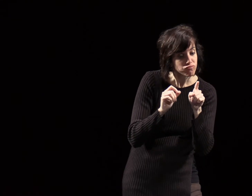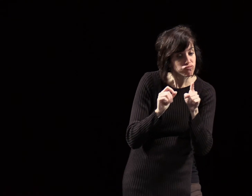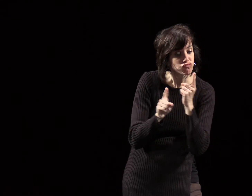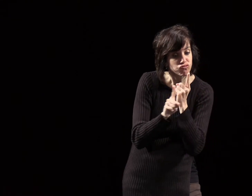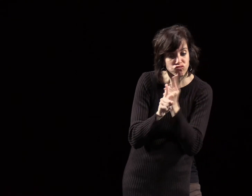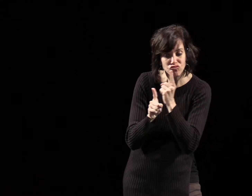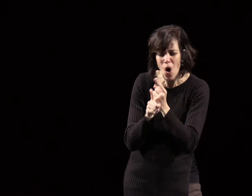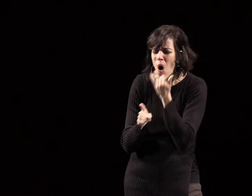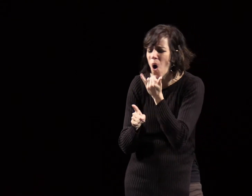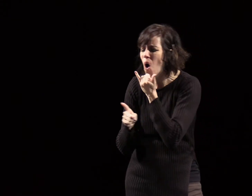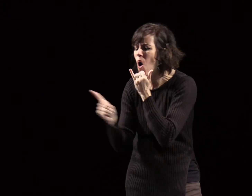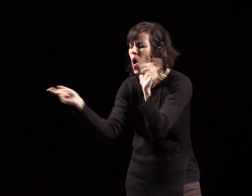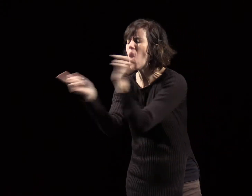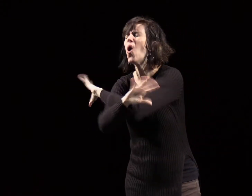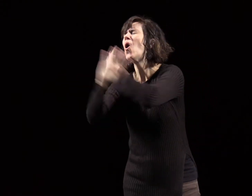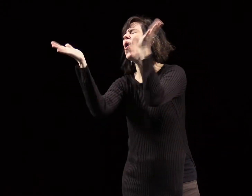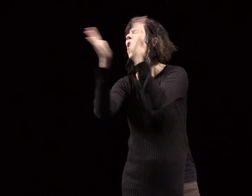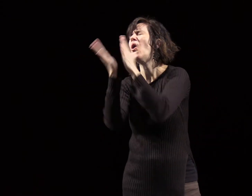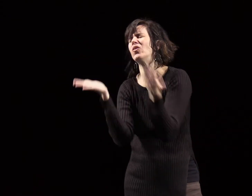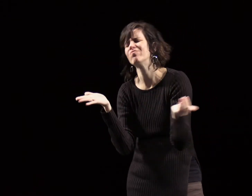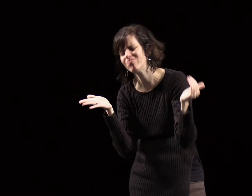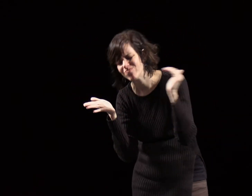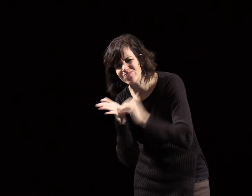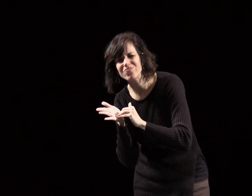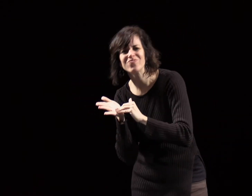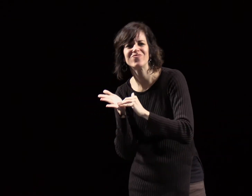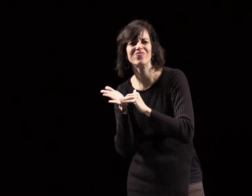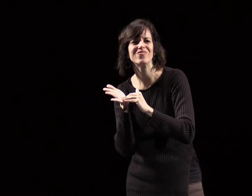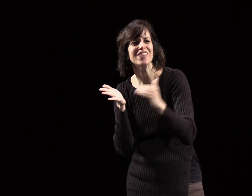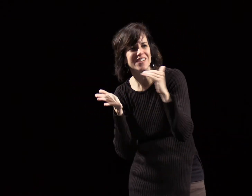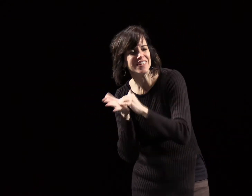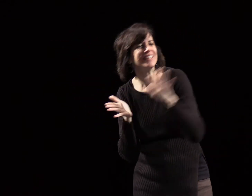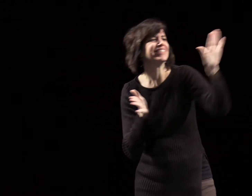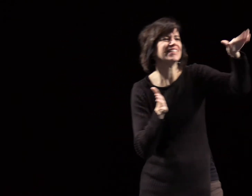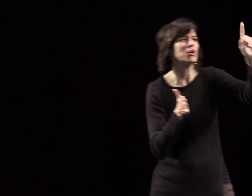and realized that a lot of it was done wrong.